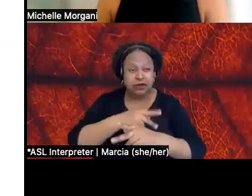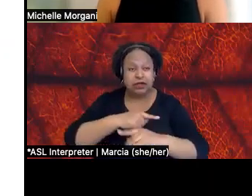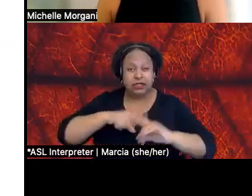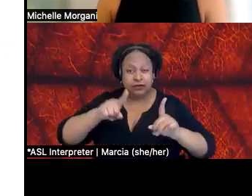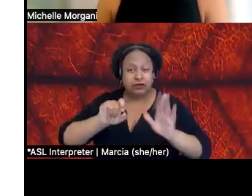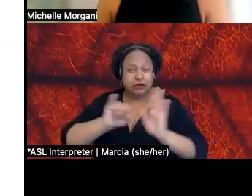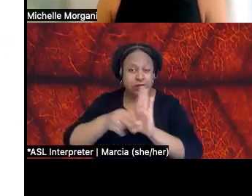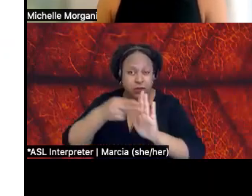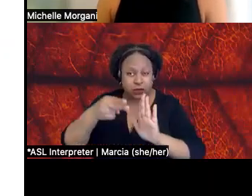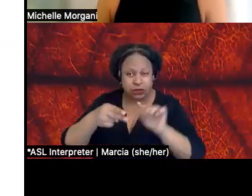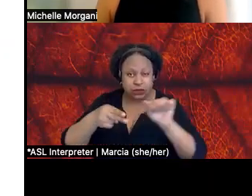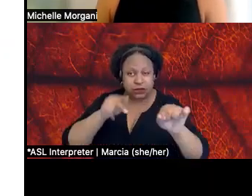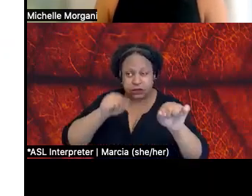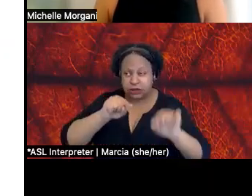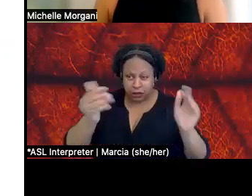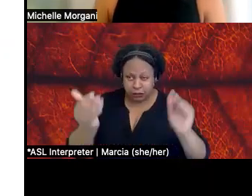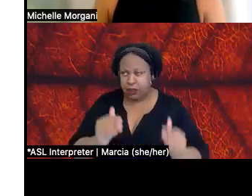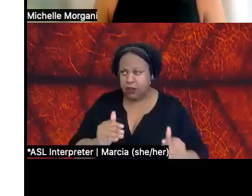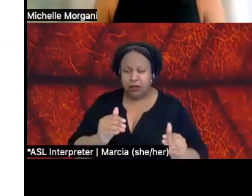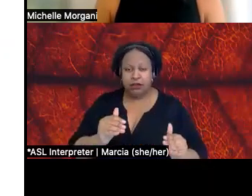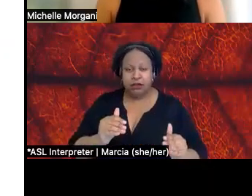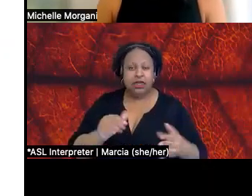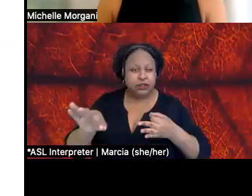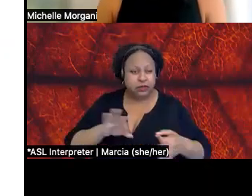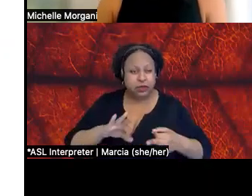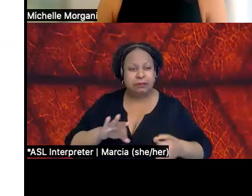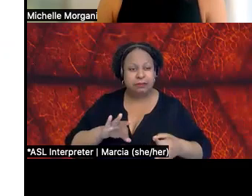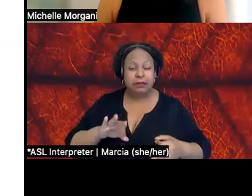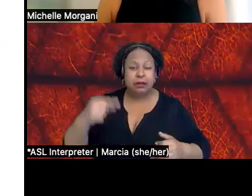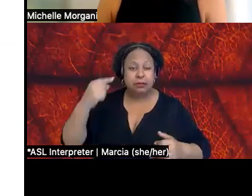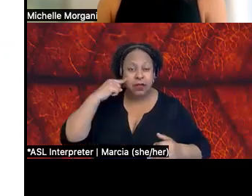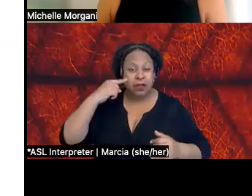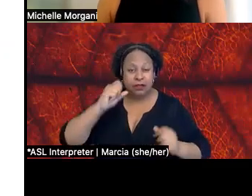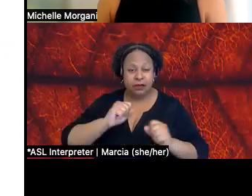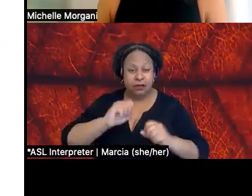And just to quickly describe a mind map, I have one pictured here.